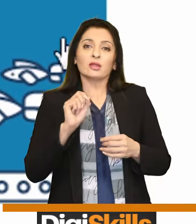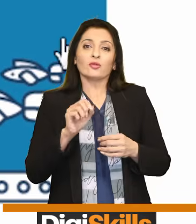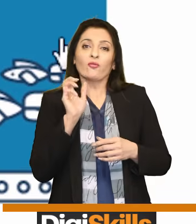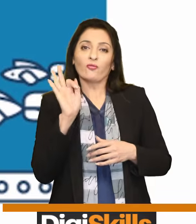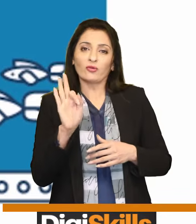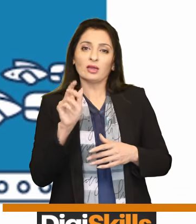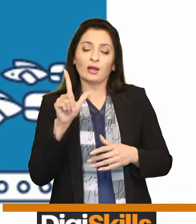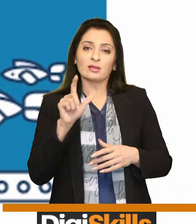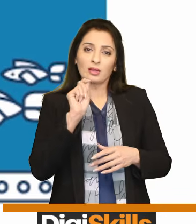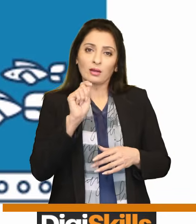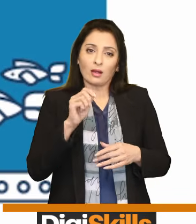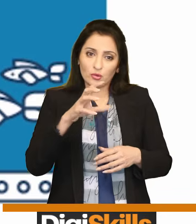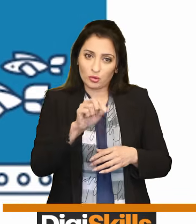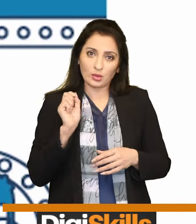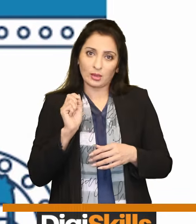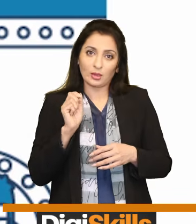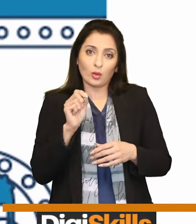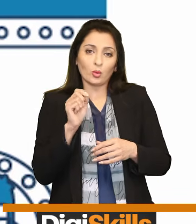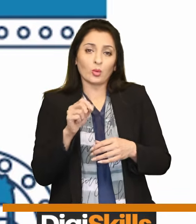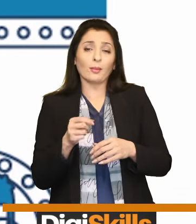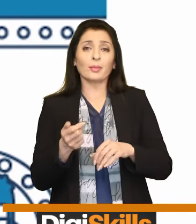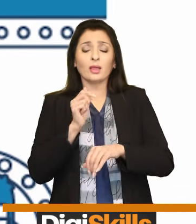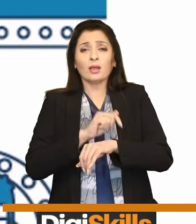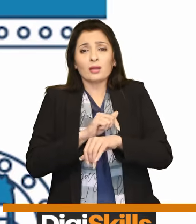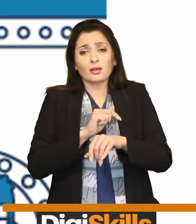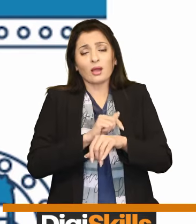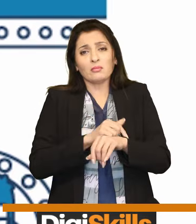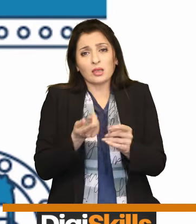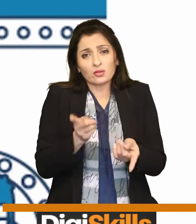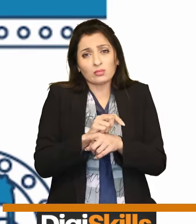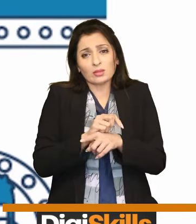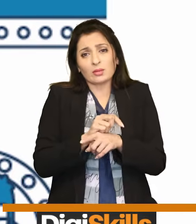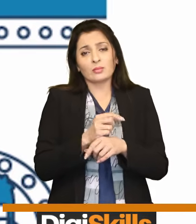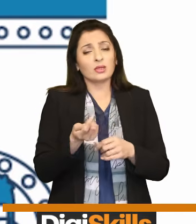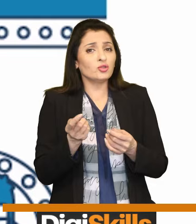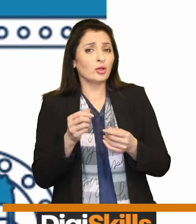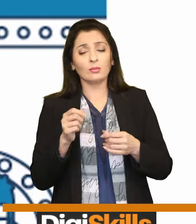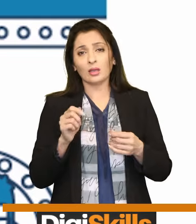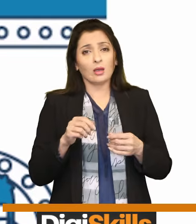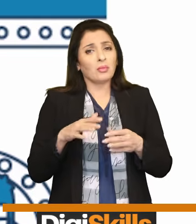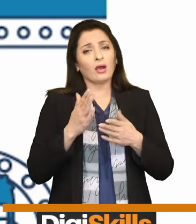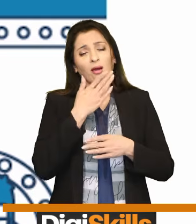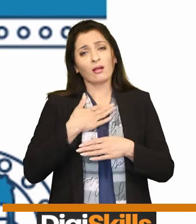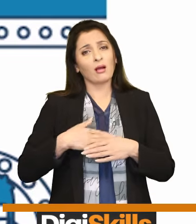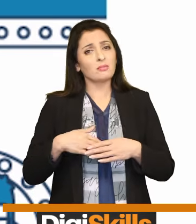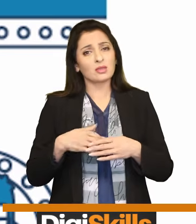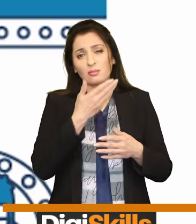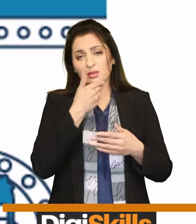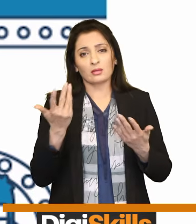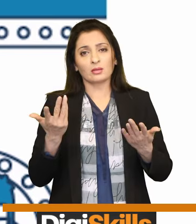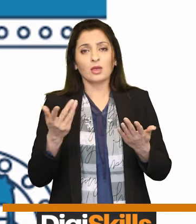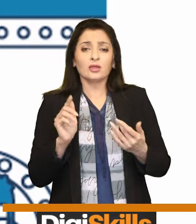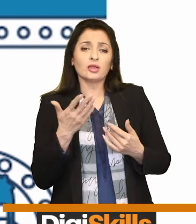20% are those who choose freelancing because they get flexibility in their career being a full time parent